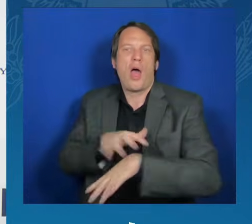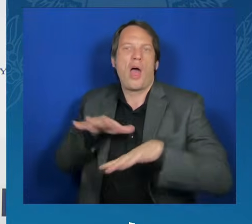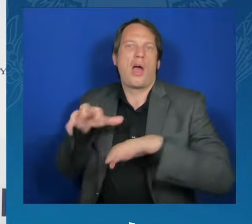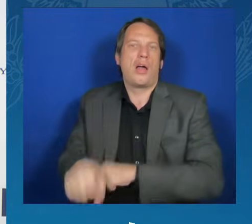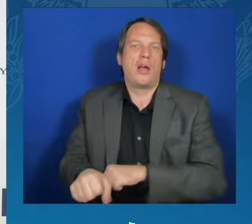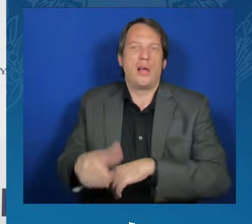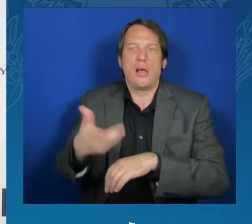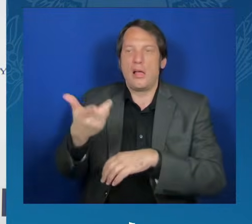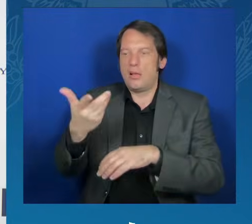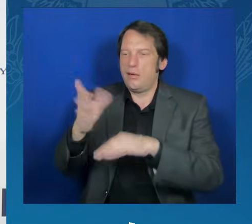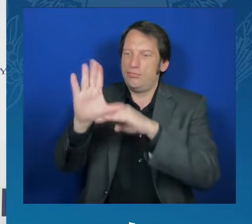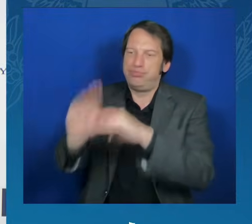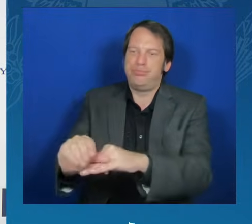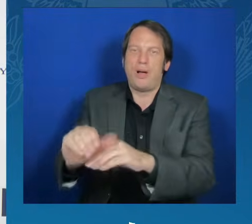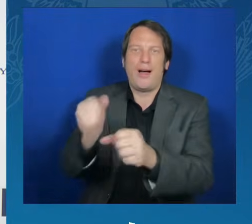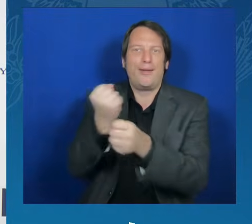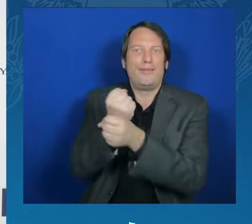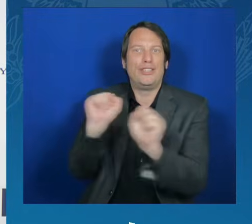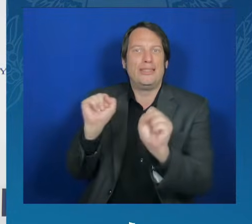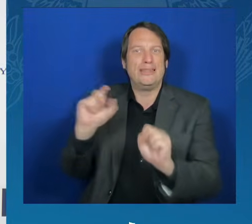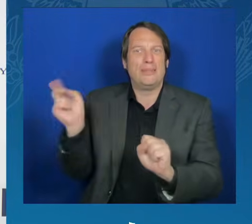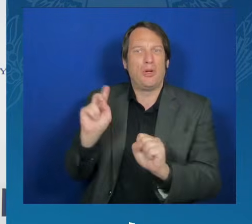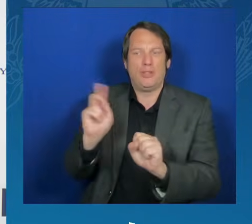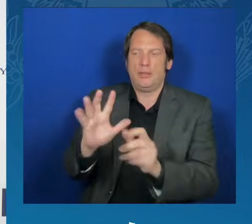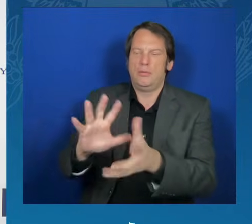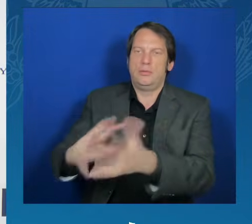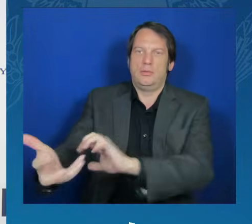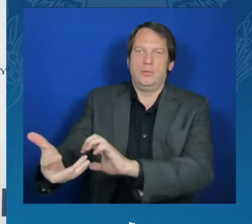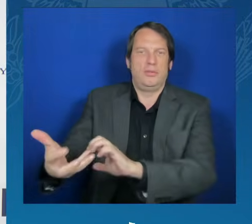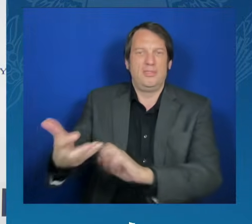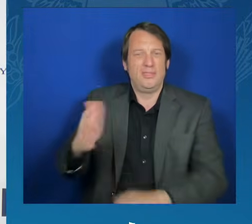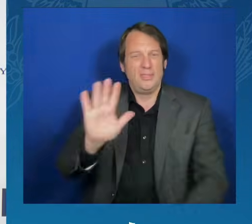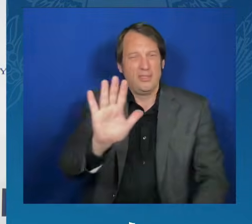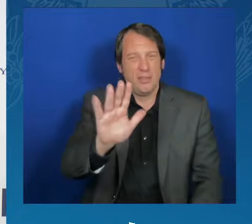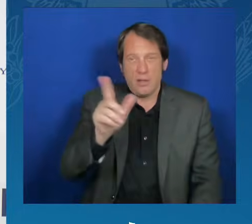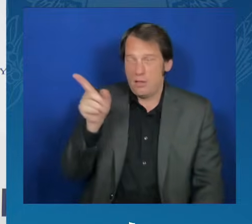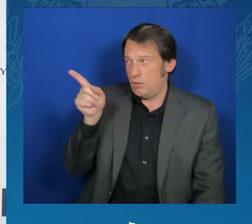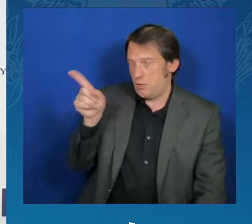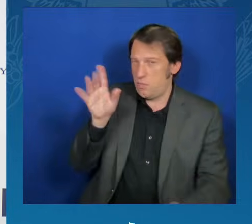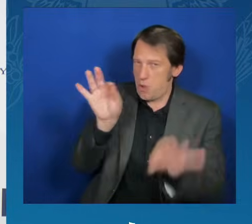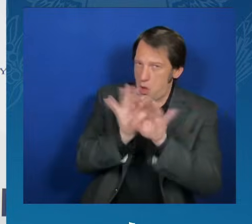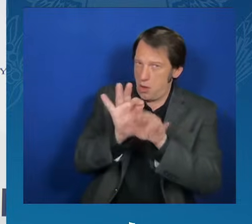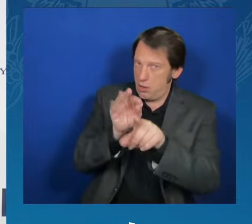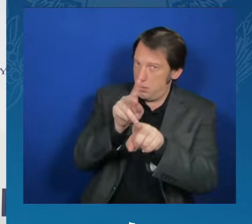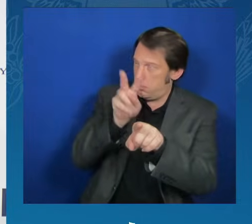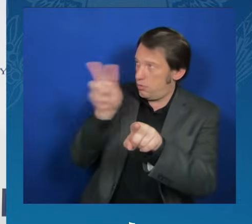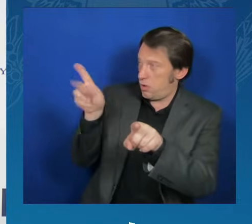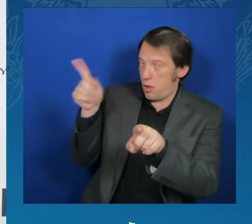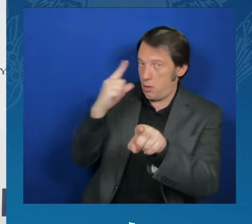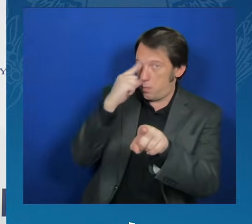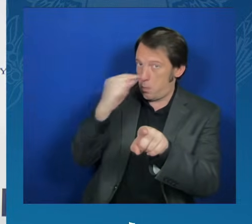Putin's war has already been an utter failure for Russia.